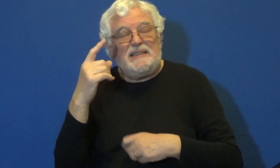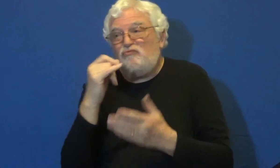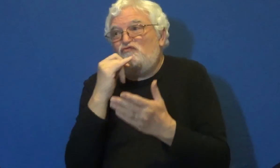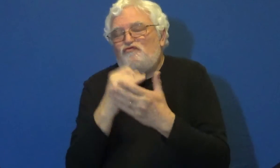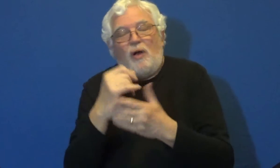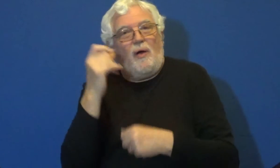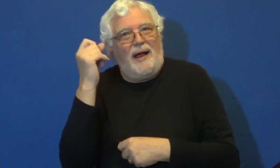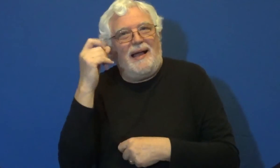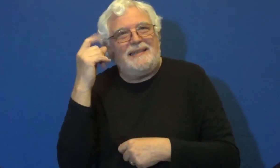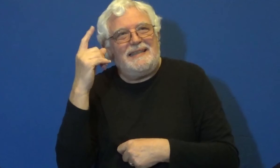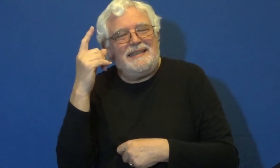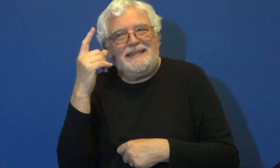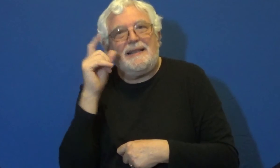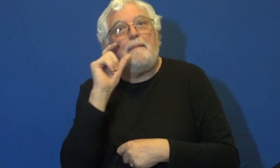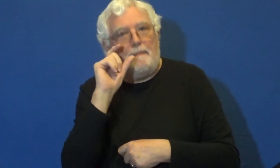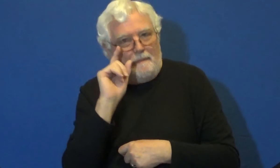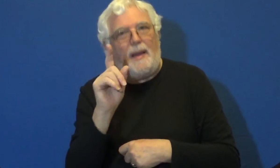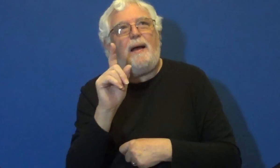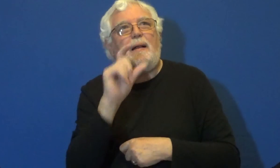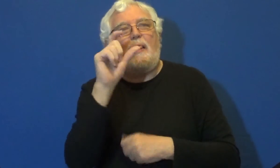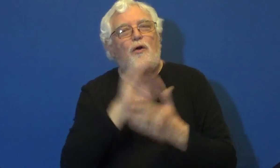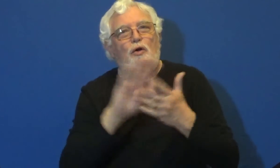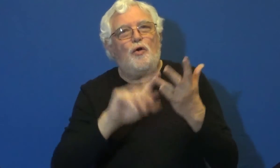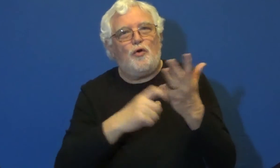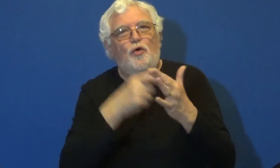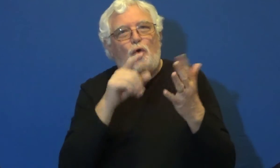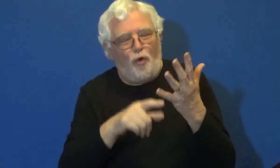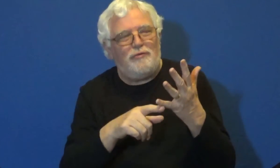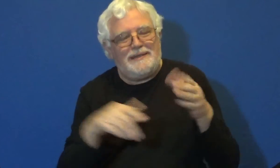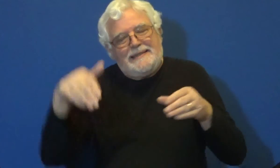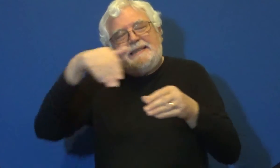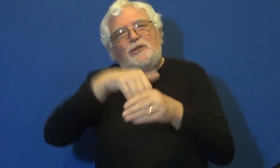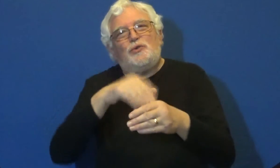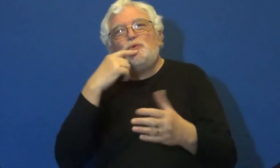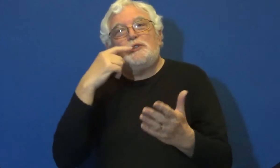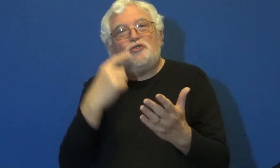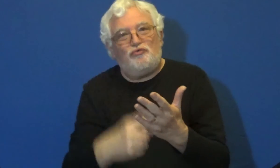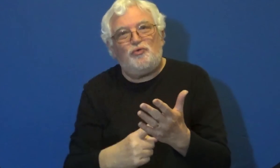but the chorus includes the truth that Jesus himself told us